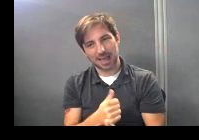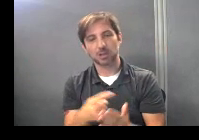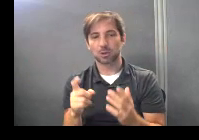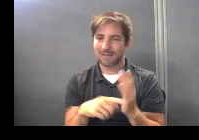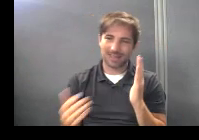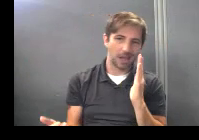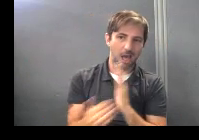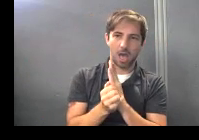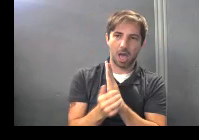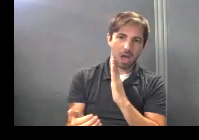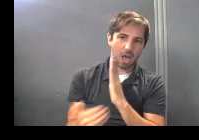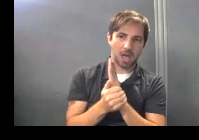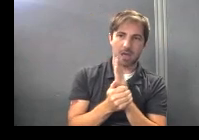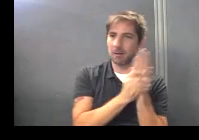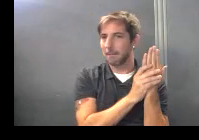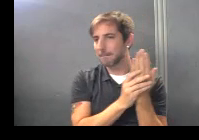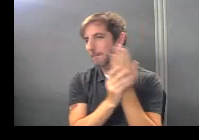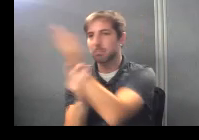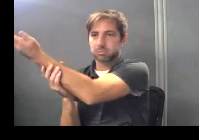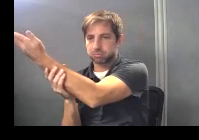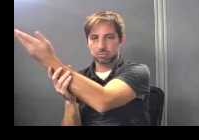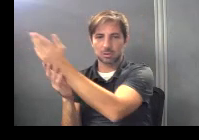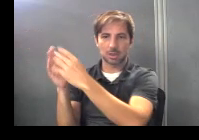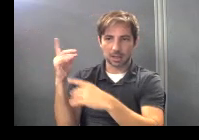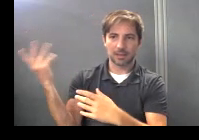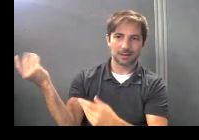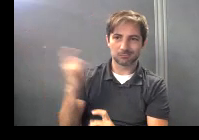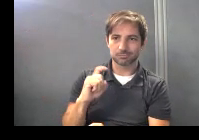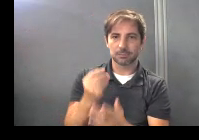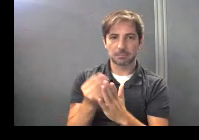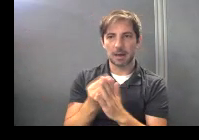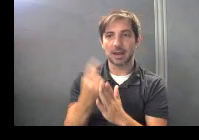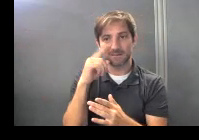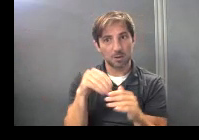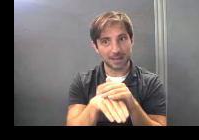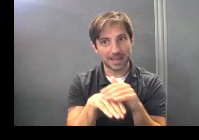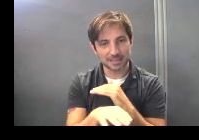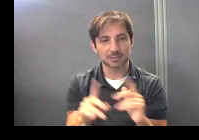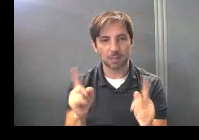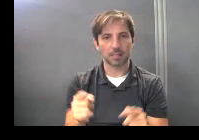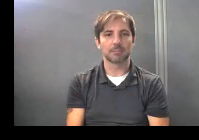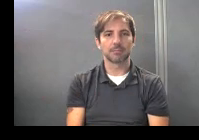ACCESSIBILITY. LOOK AT YOUR COMMUNITY PARTNERS AND COLLABORATORS.